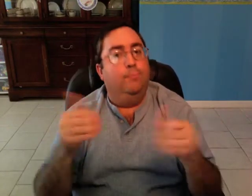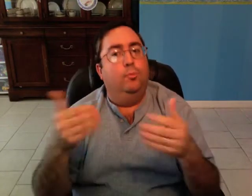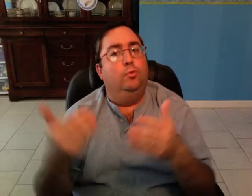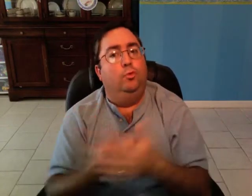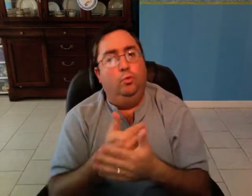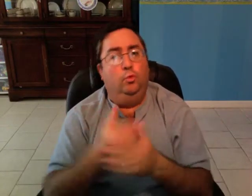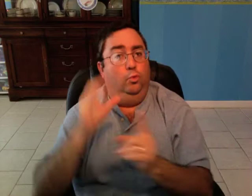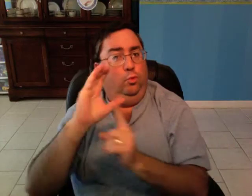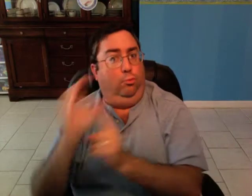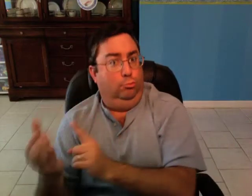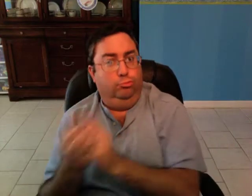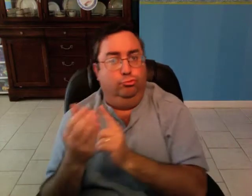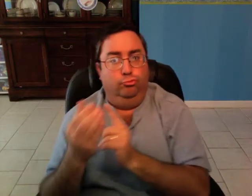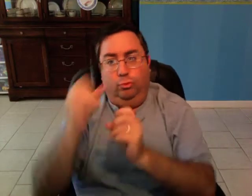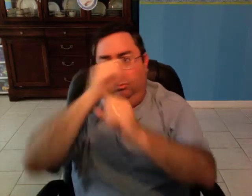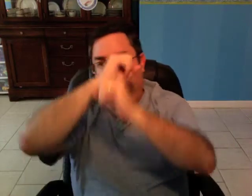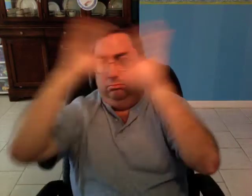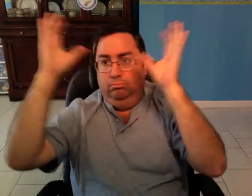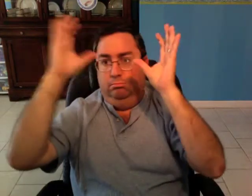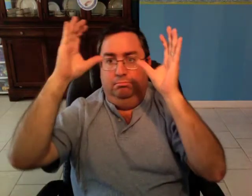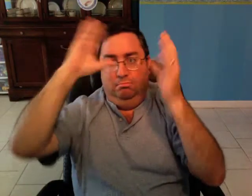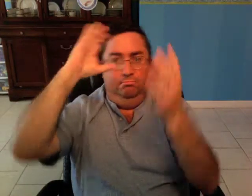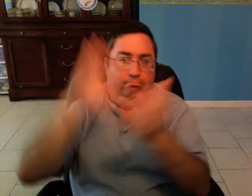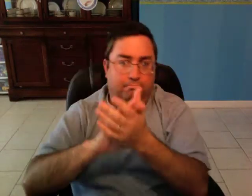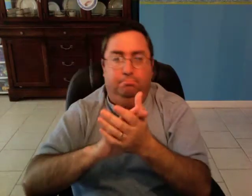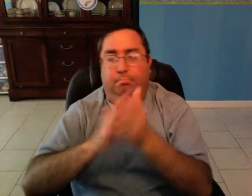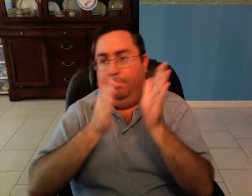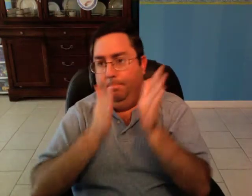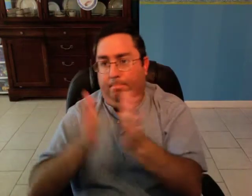And at the same time, new cultural beliefs and conceptions are appearing